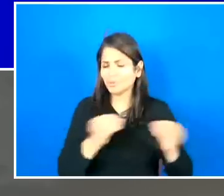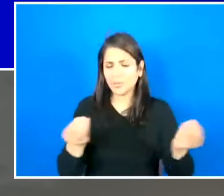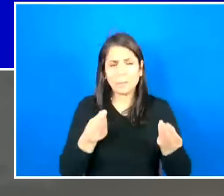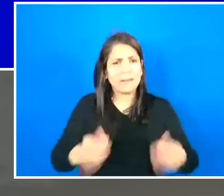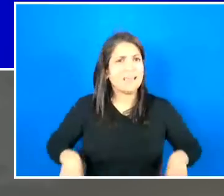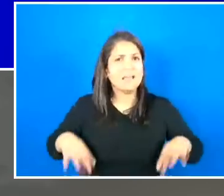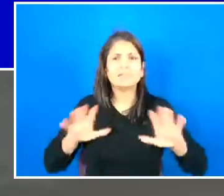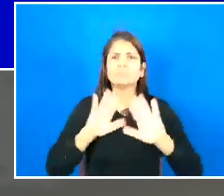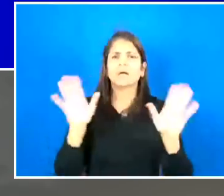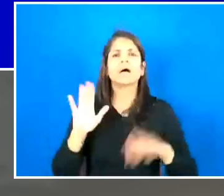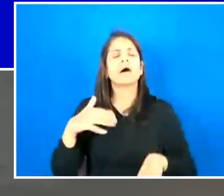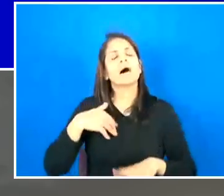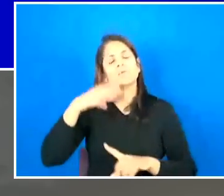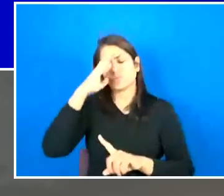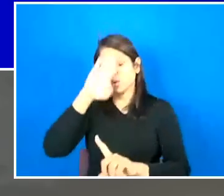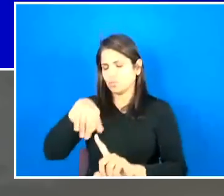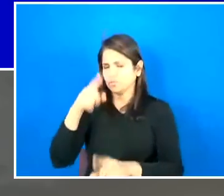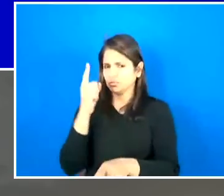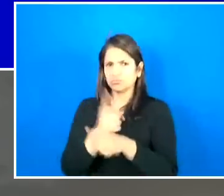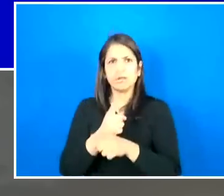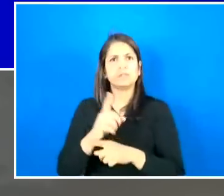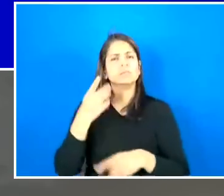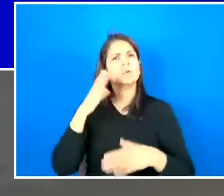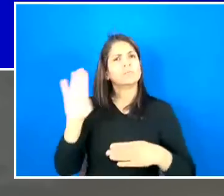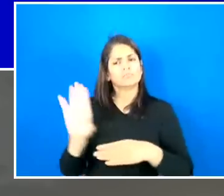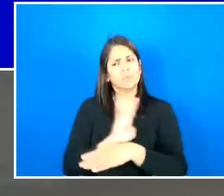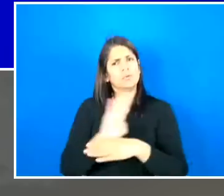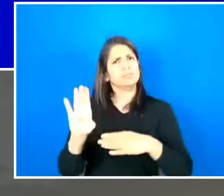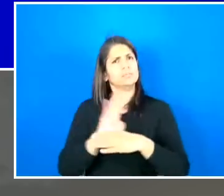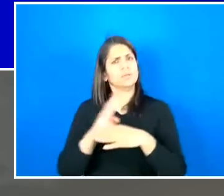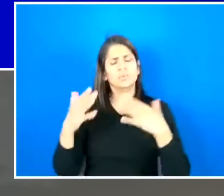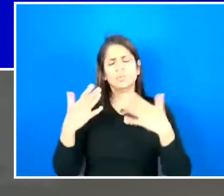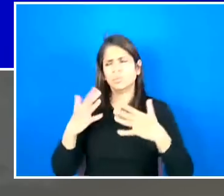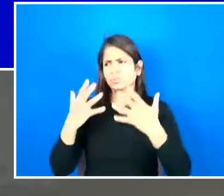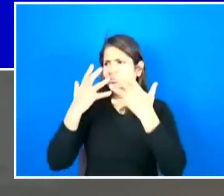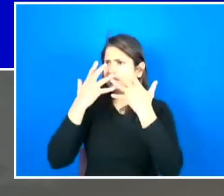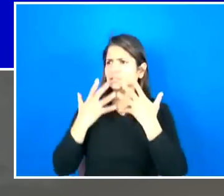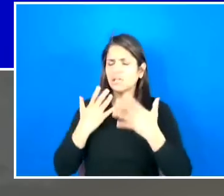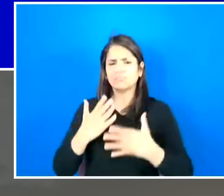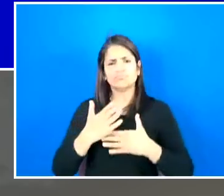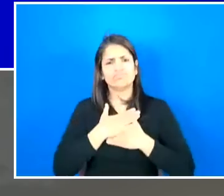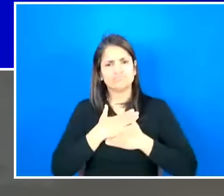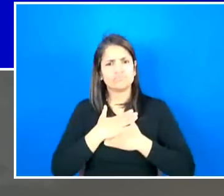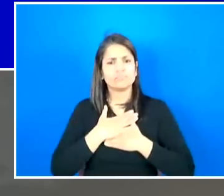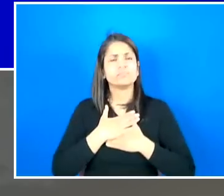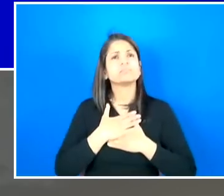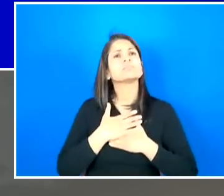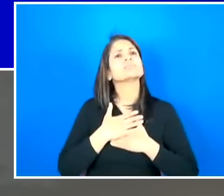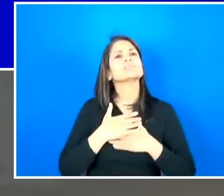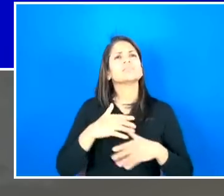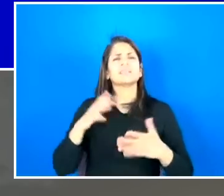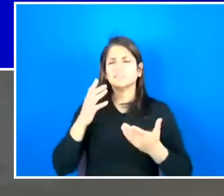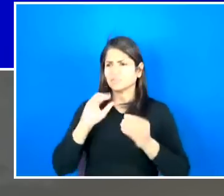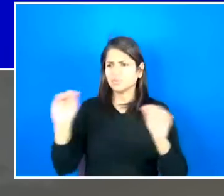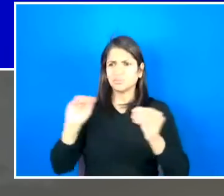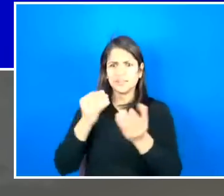BUSINESSES ARE BEINGC HALLENGED AS WELL UTB SMALL BUSINESS, THEY DON'T HA VETHE RESERVES AND THE